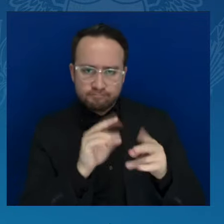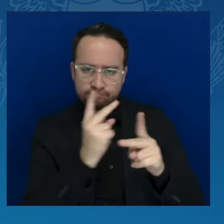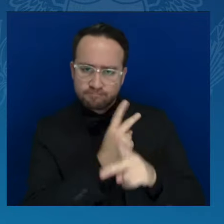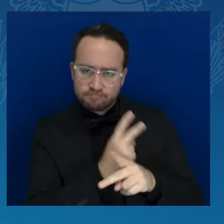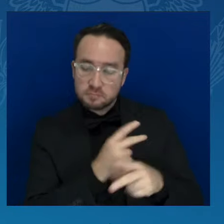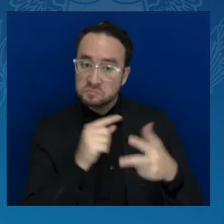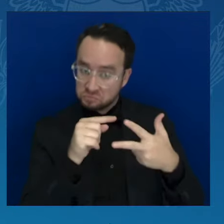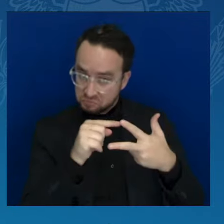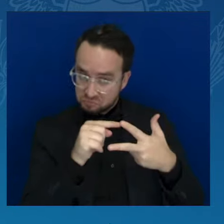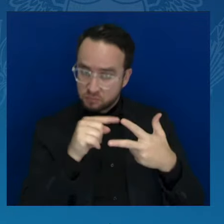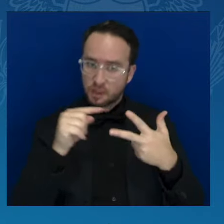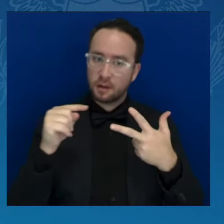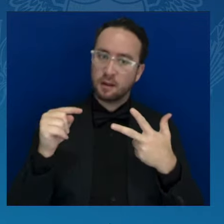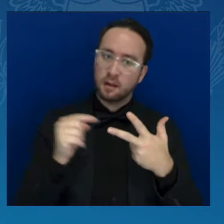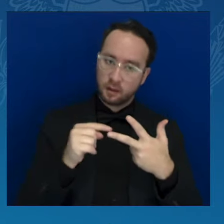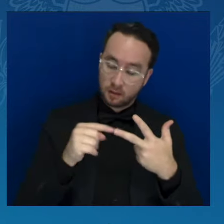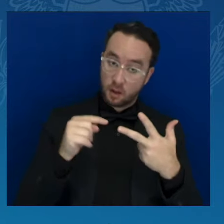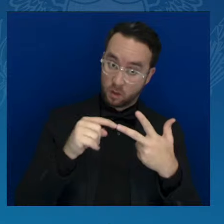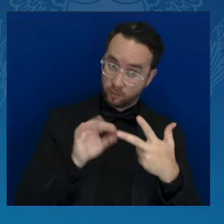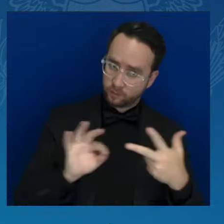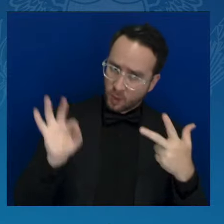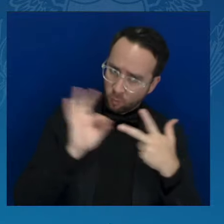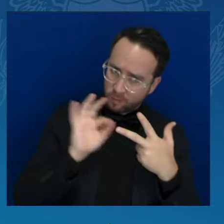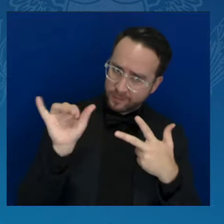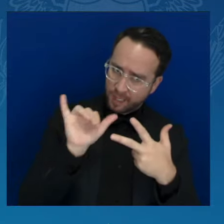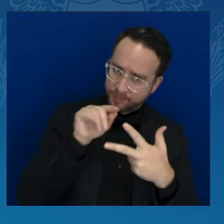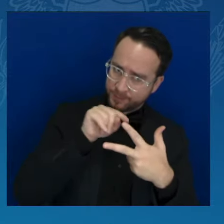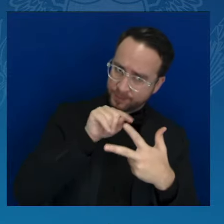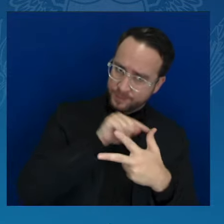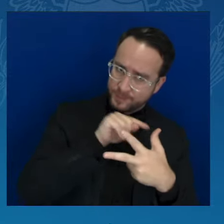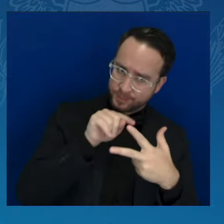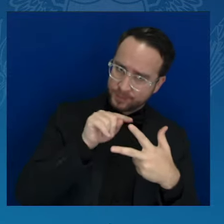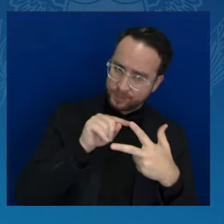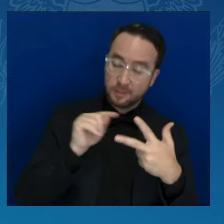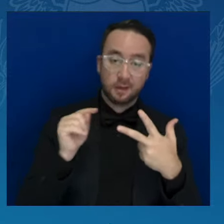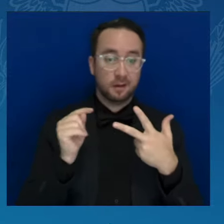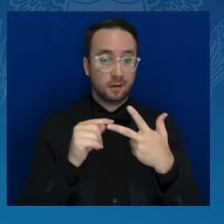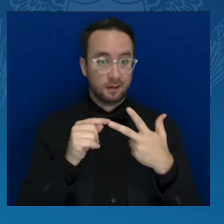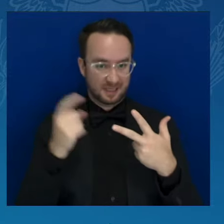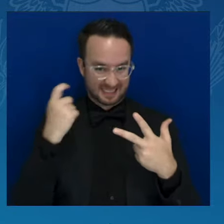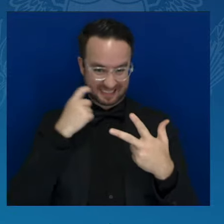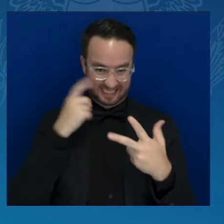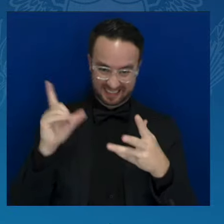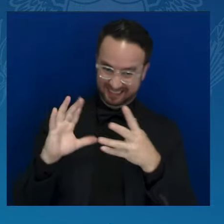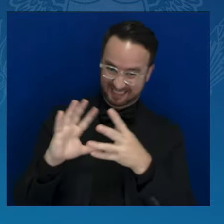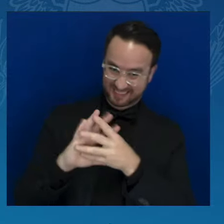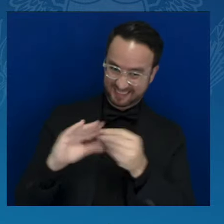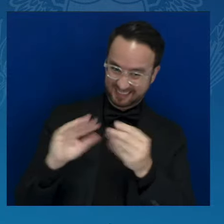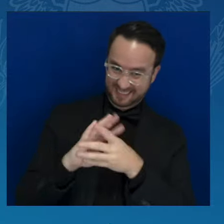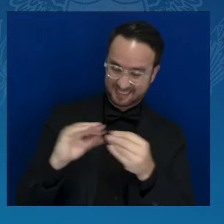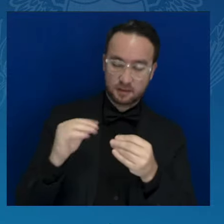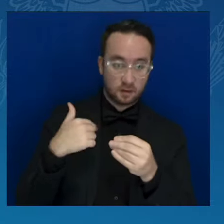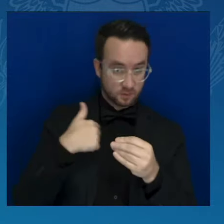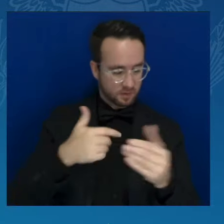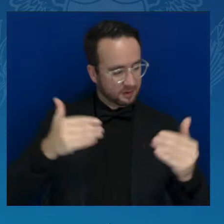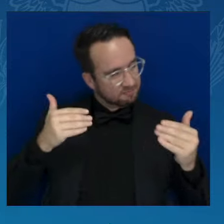just announced in a return to the moon, starting with international partnerships. Obviously, that has been a cornerstone